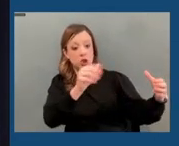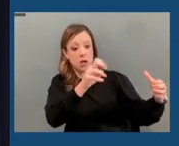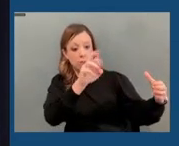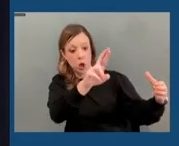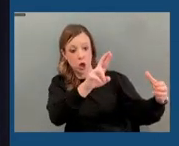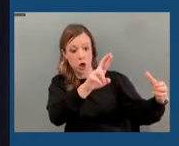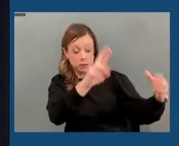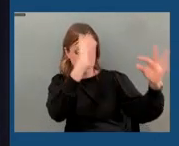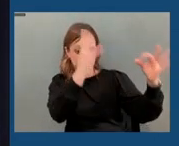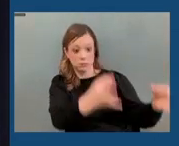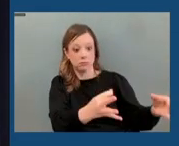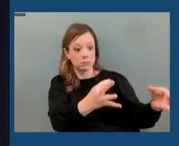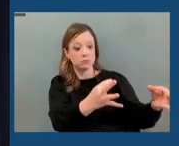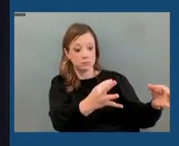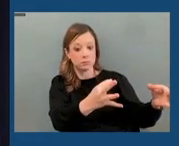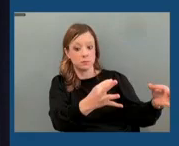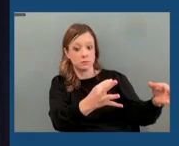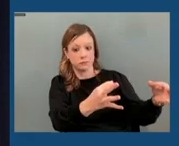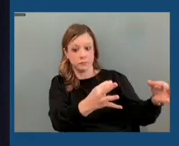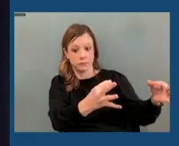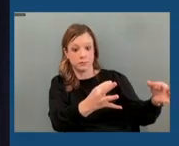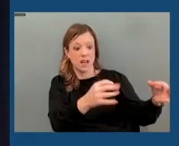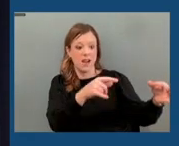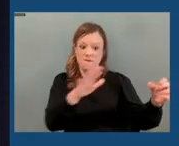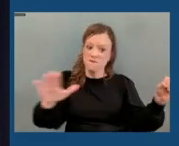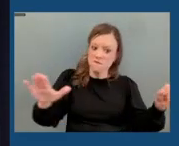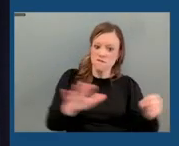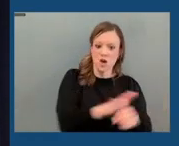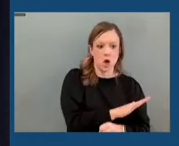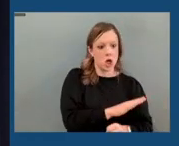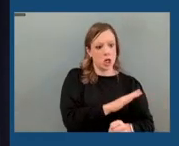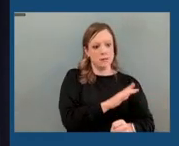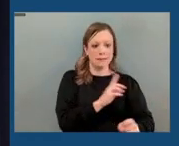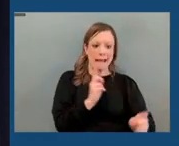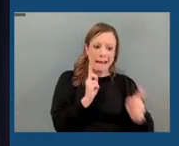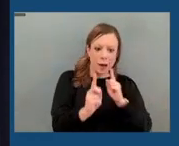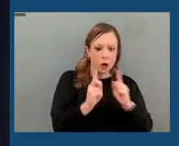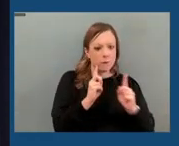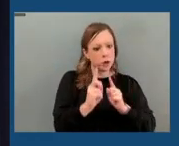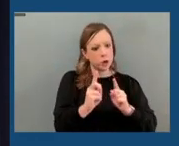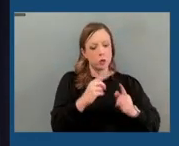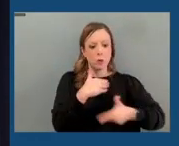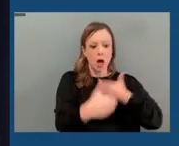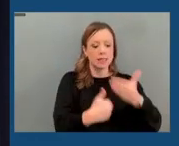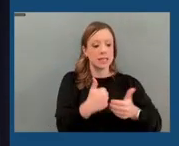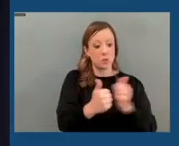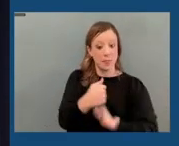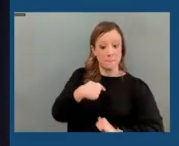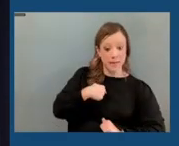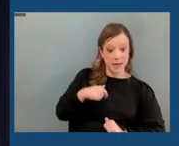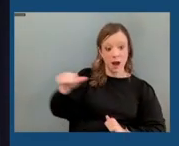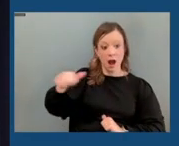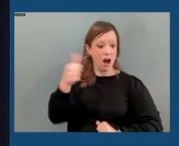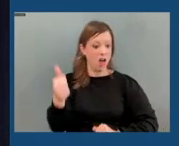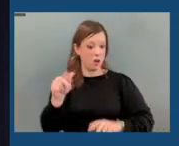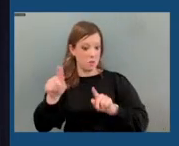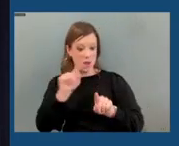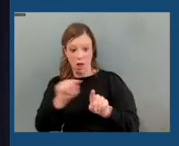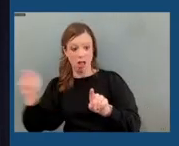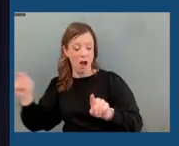I understand there was a full interview process with multiple uh interviewees and, and I'm fortunate enough to be standing here and be the choice.